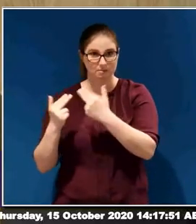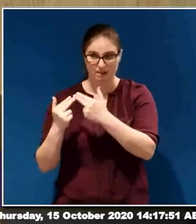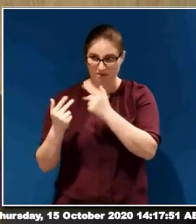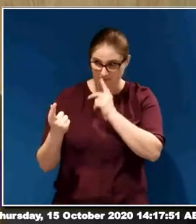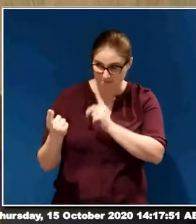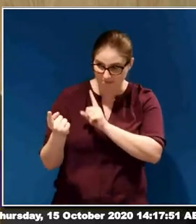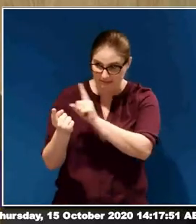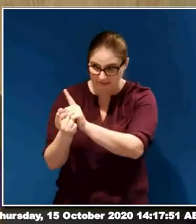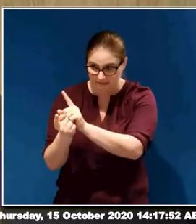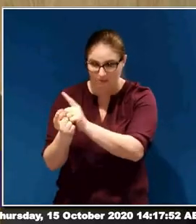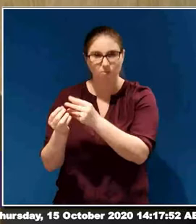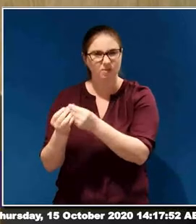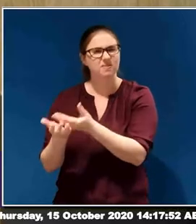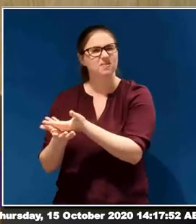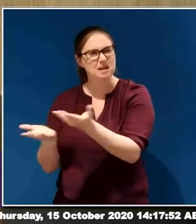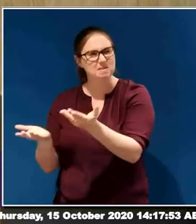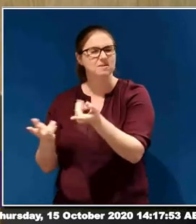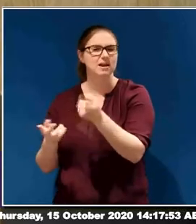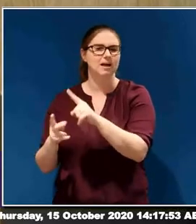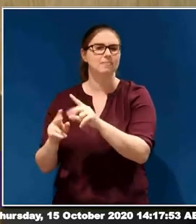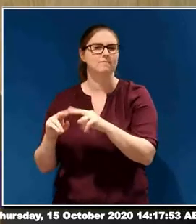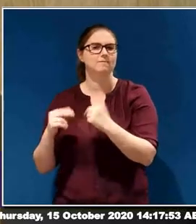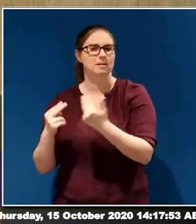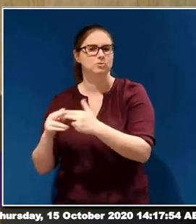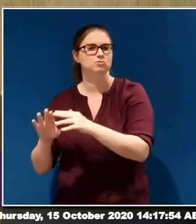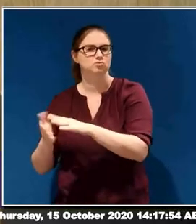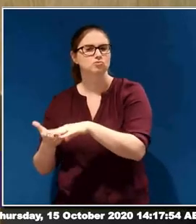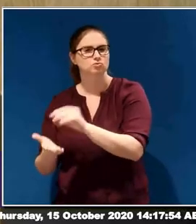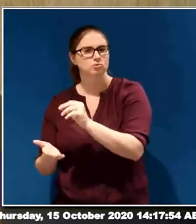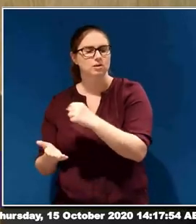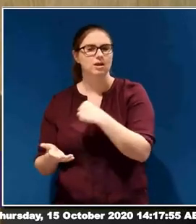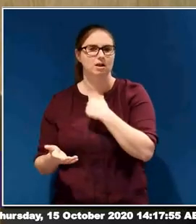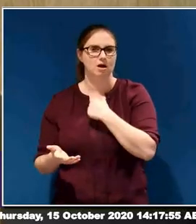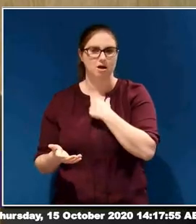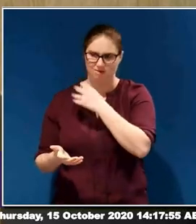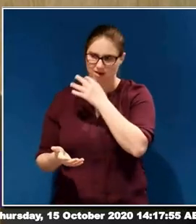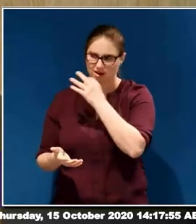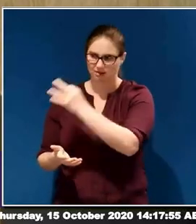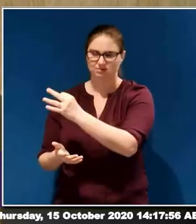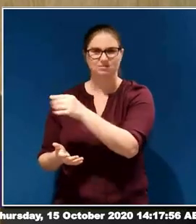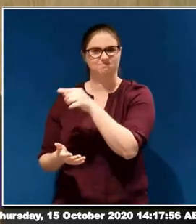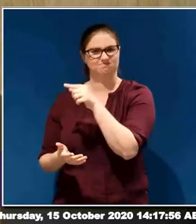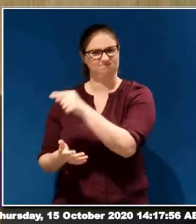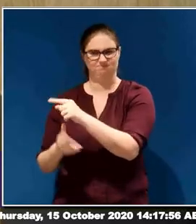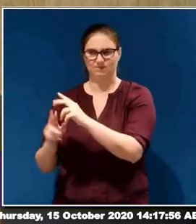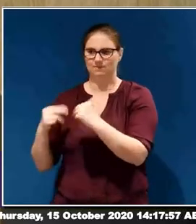me what - in their words, what happened, and then we would go about